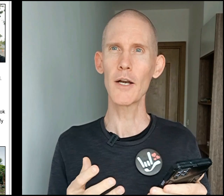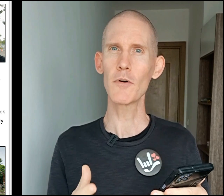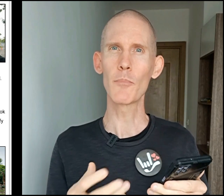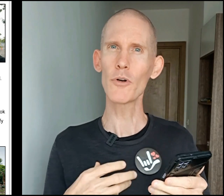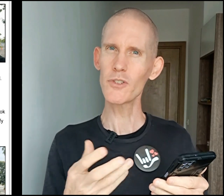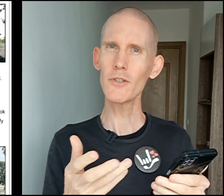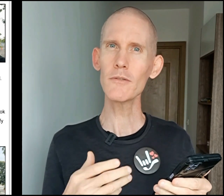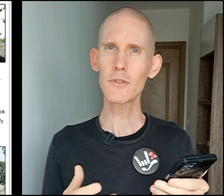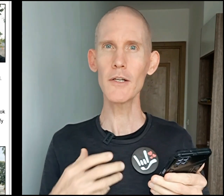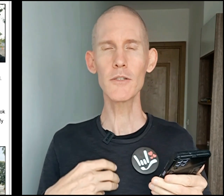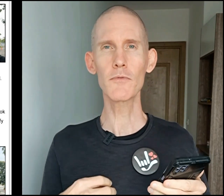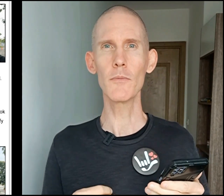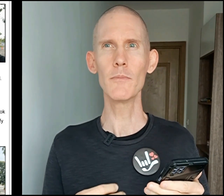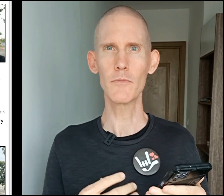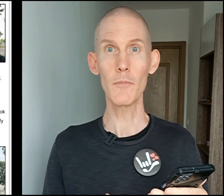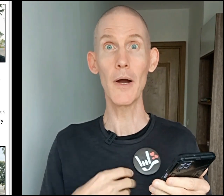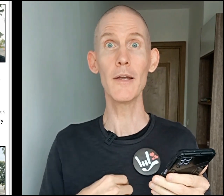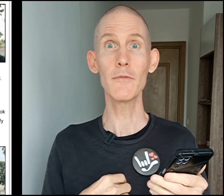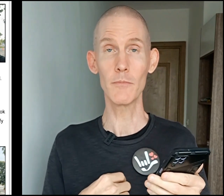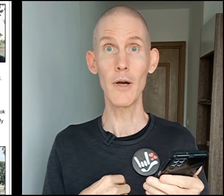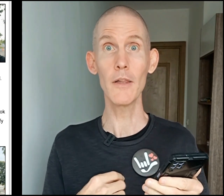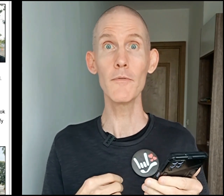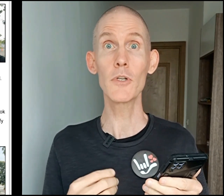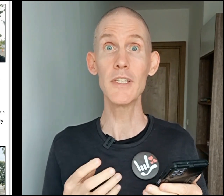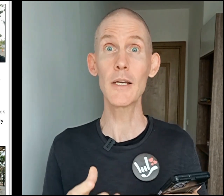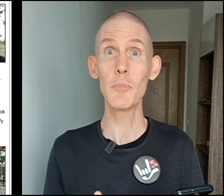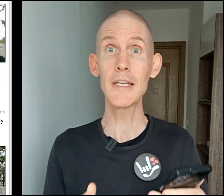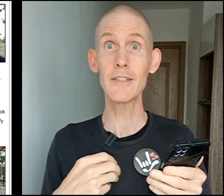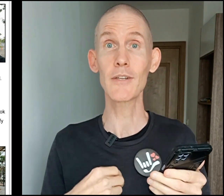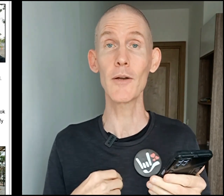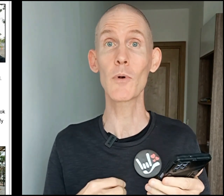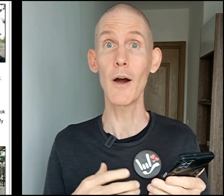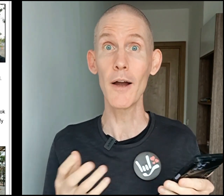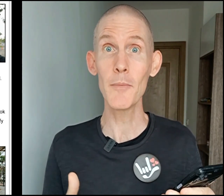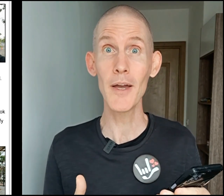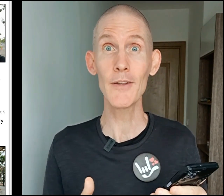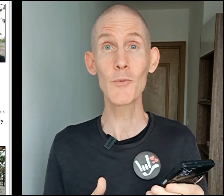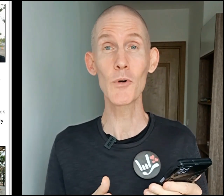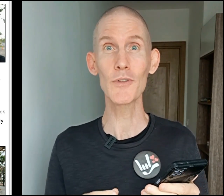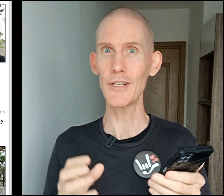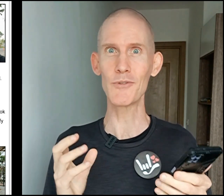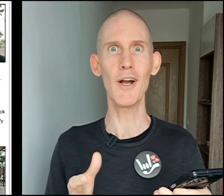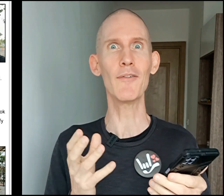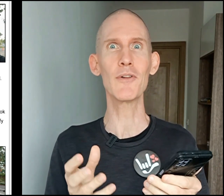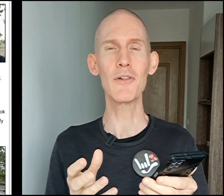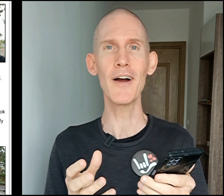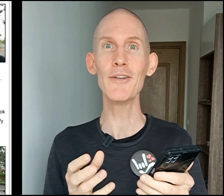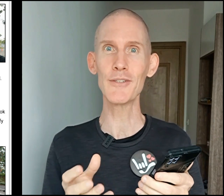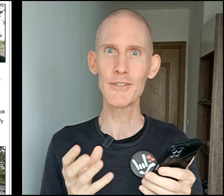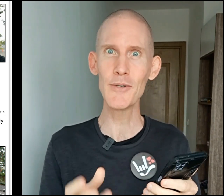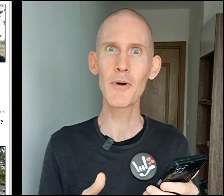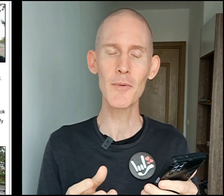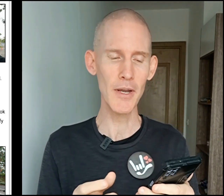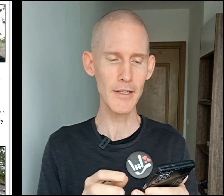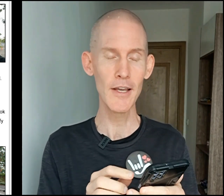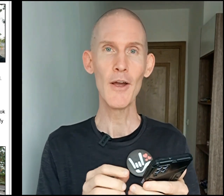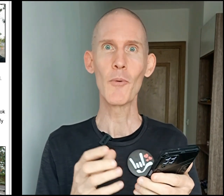kind of a personal touch from my life you can take a peek inside where I'm at in the world I travel a lot and you can see where I'm at